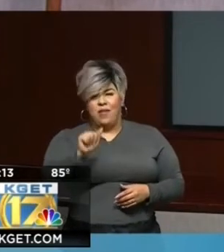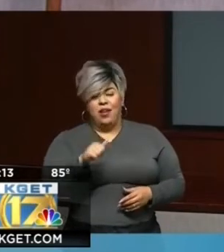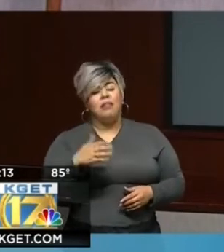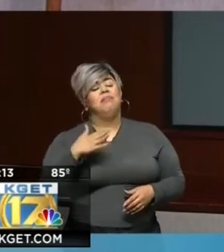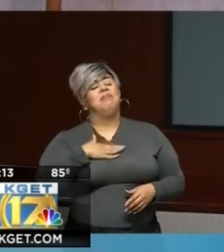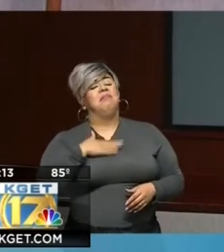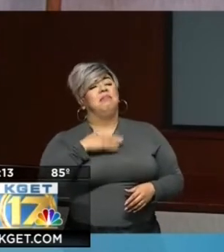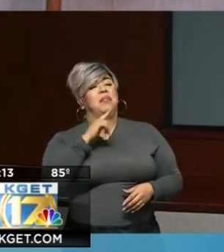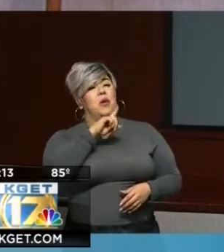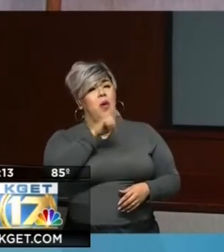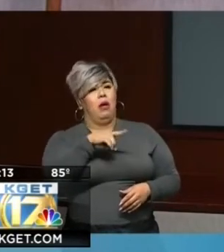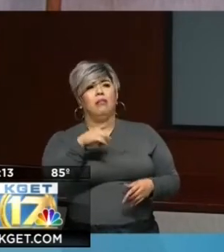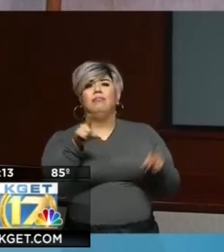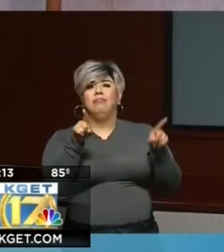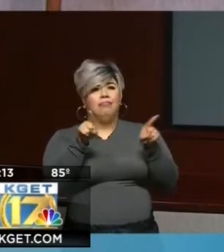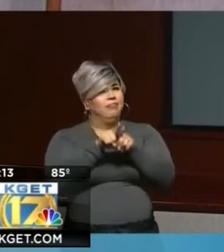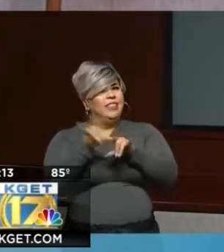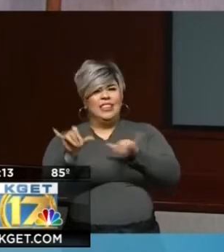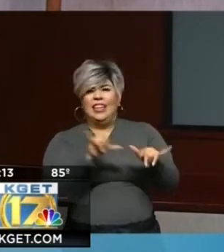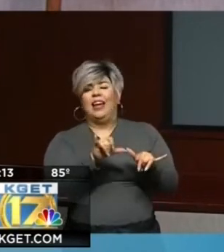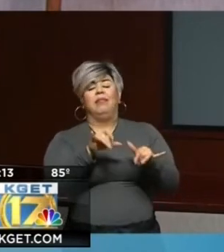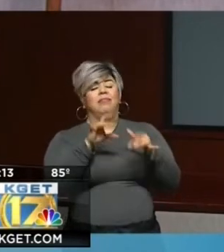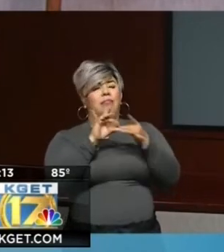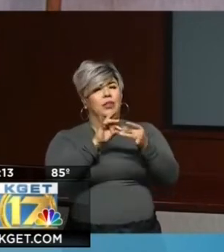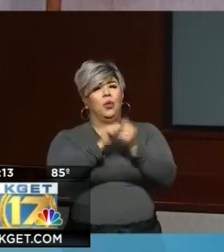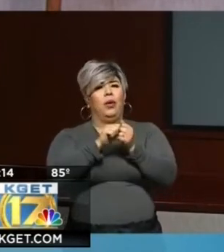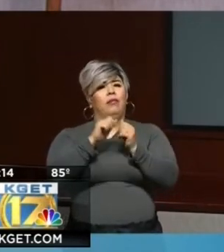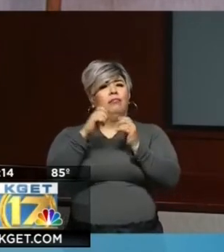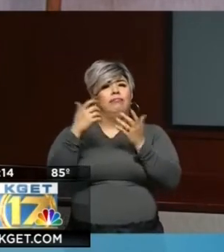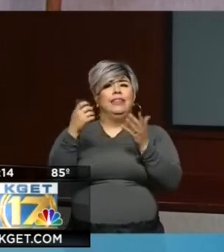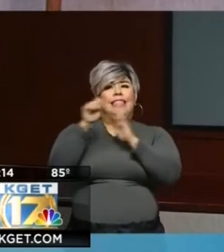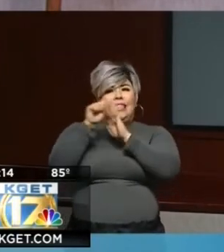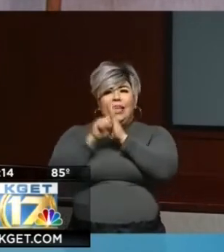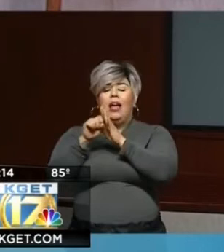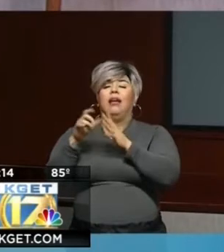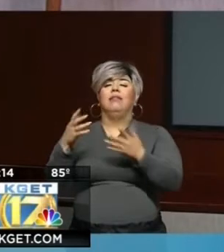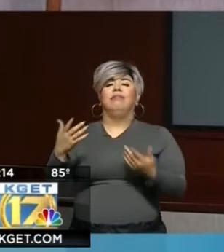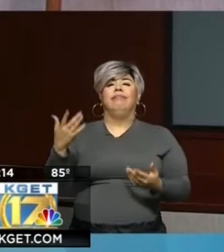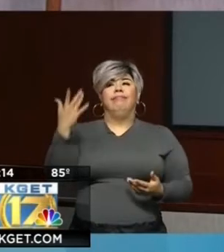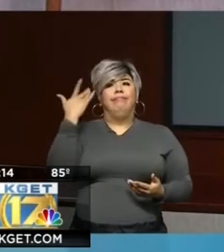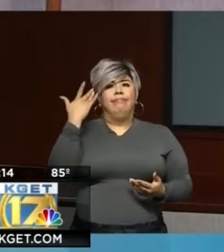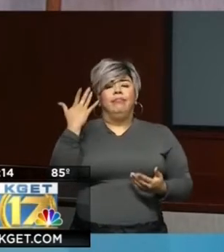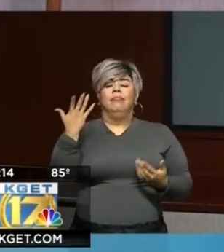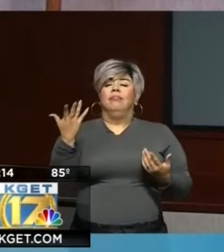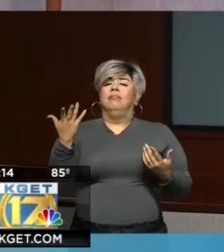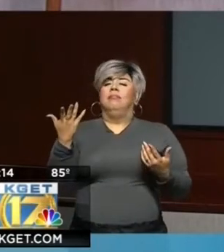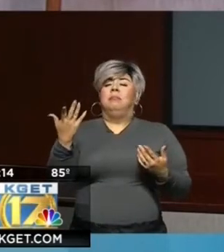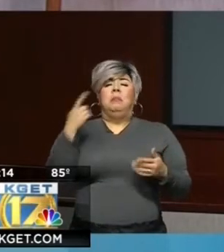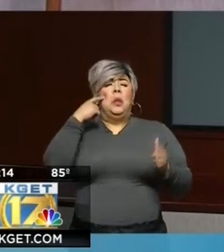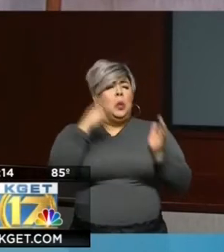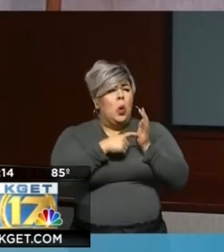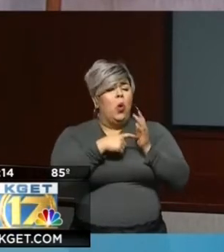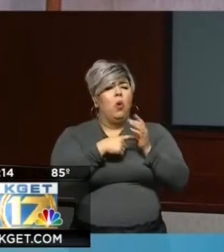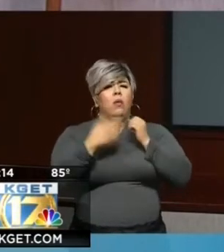CHANNEL 29, ANYONE ON THE LINE? HI, THIS IS TARA MAJORS FROM CHANNEL 29.